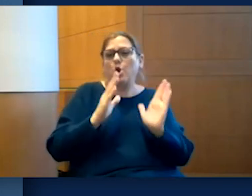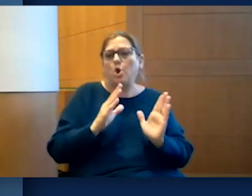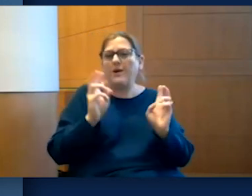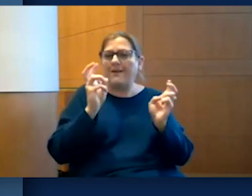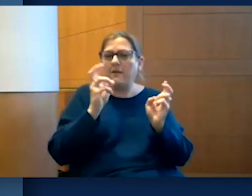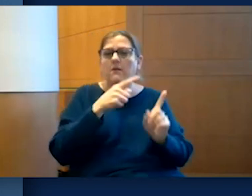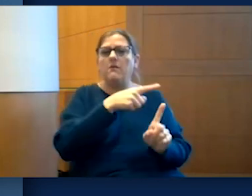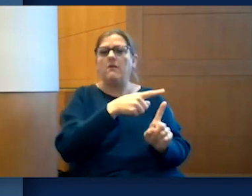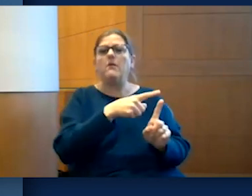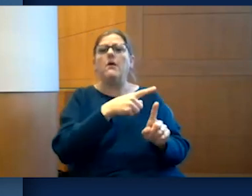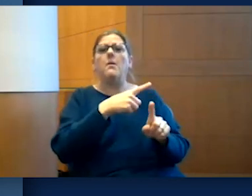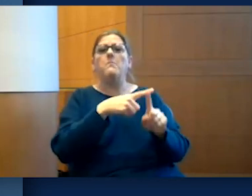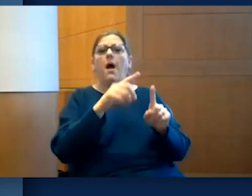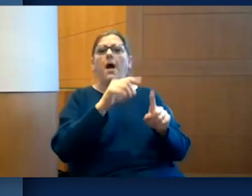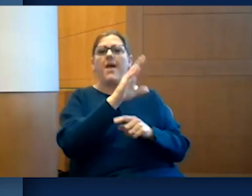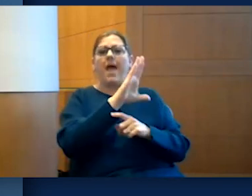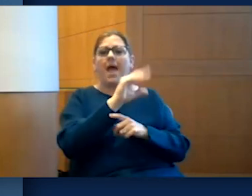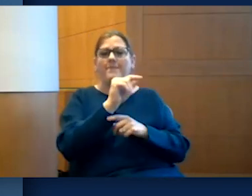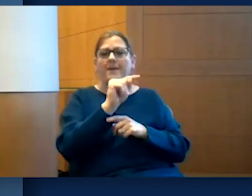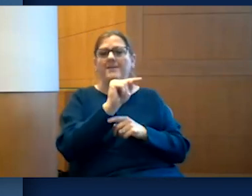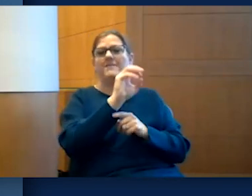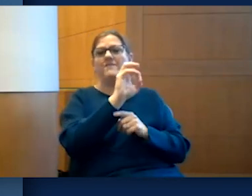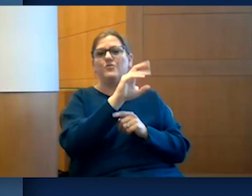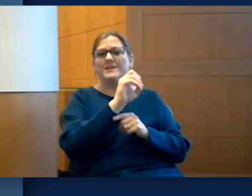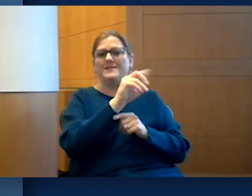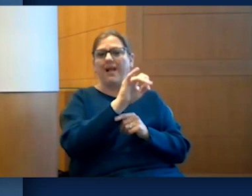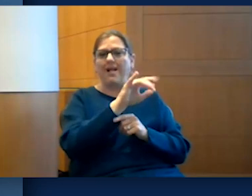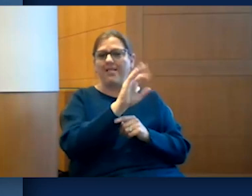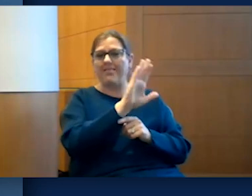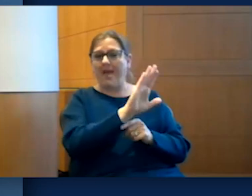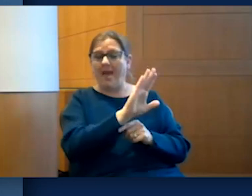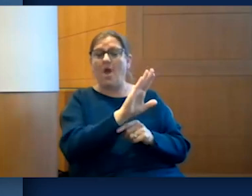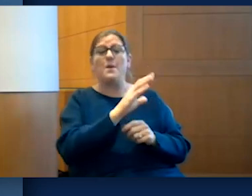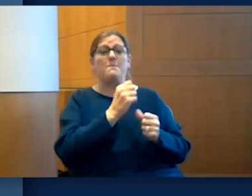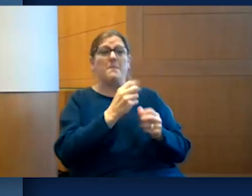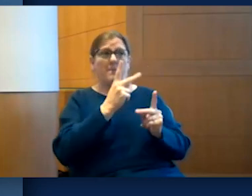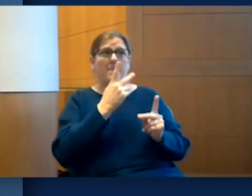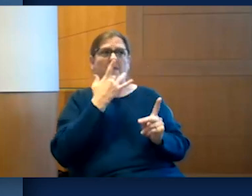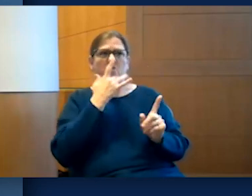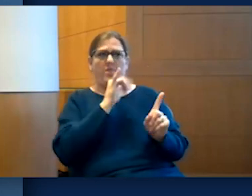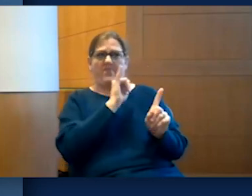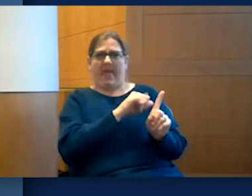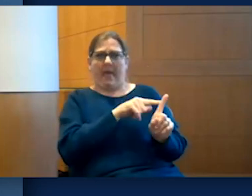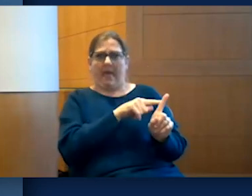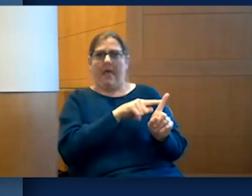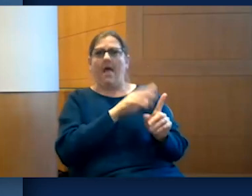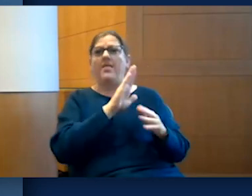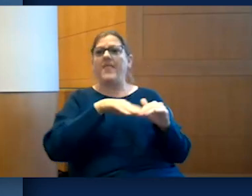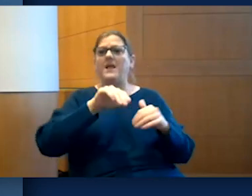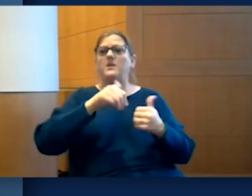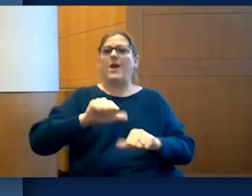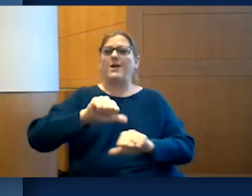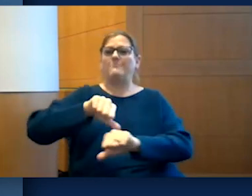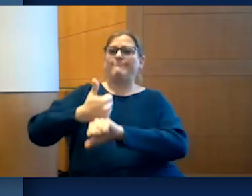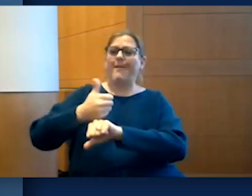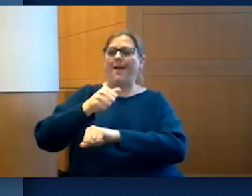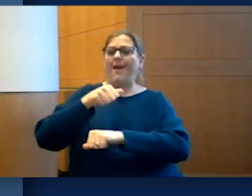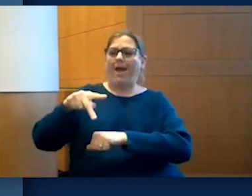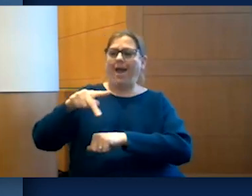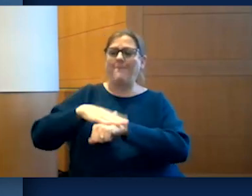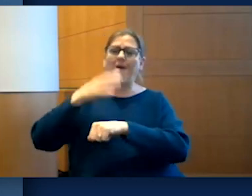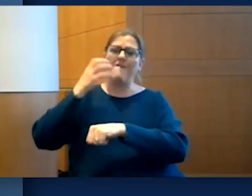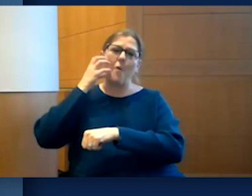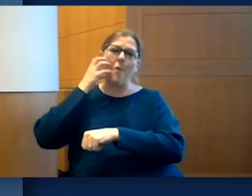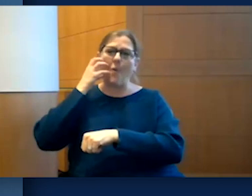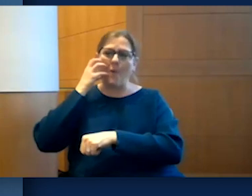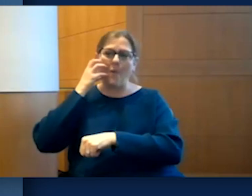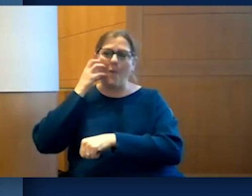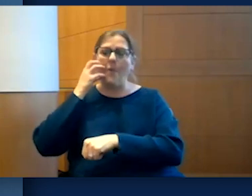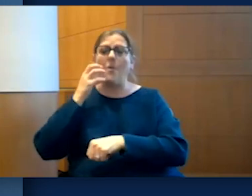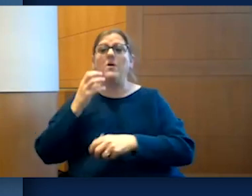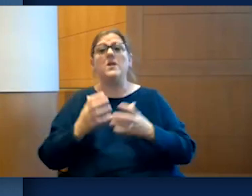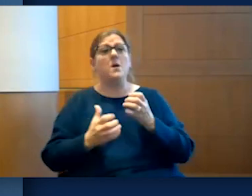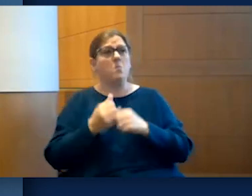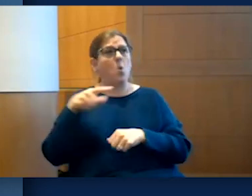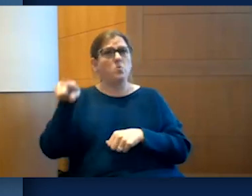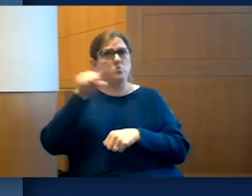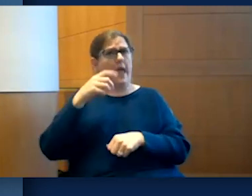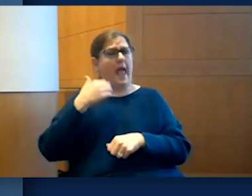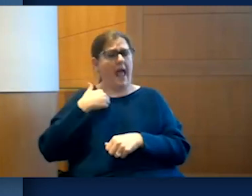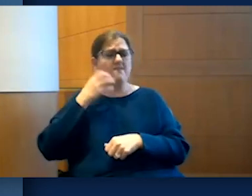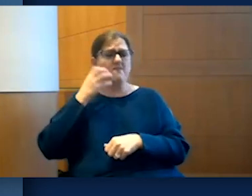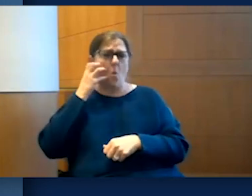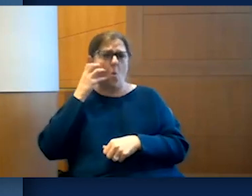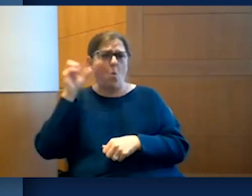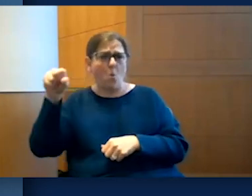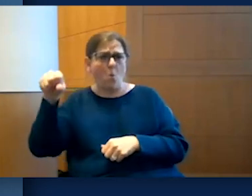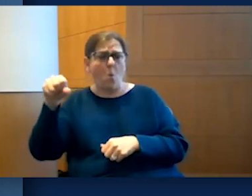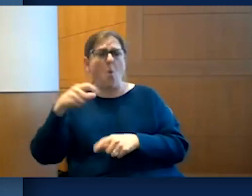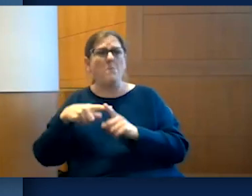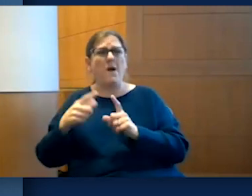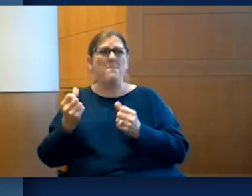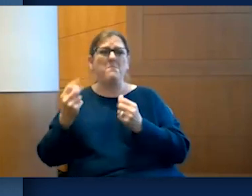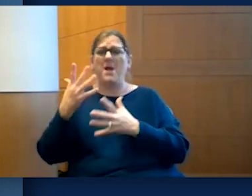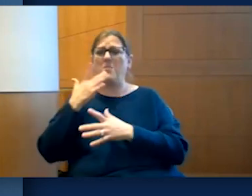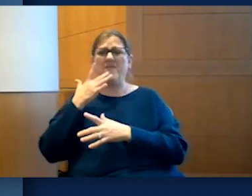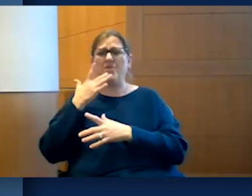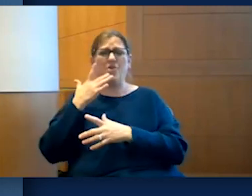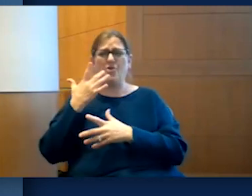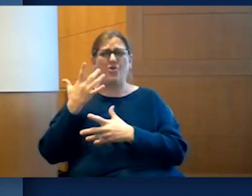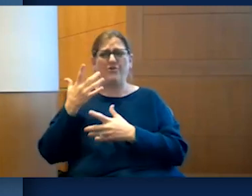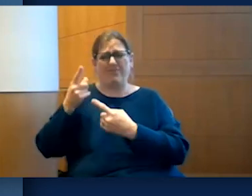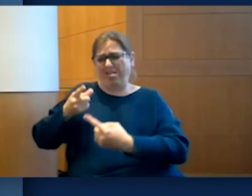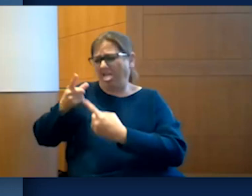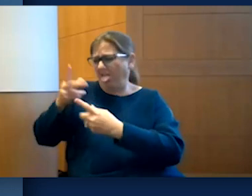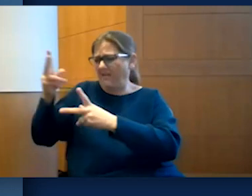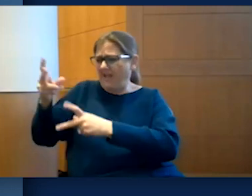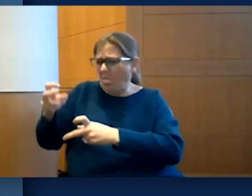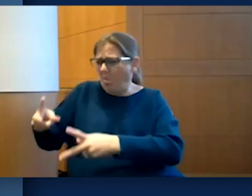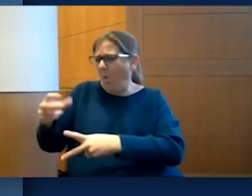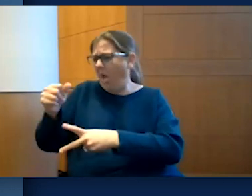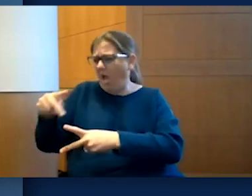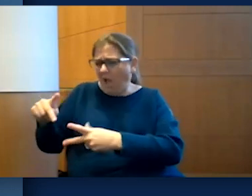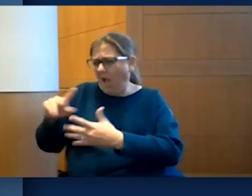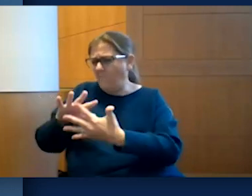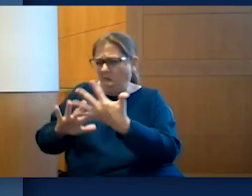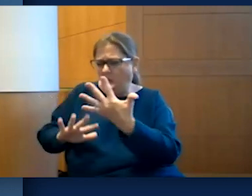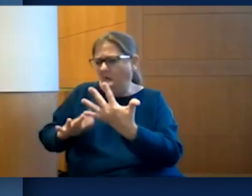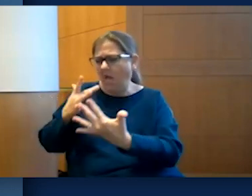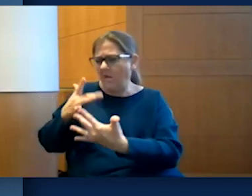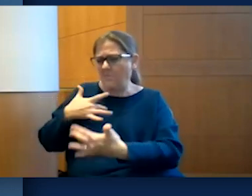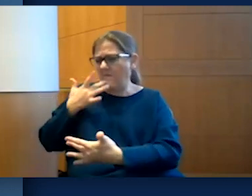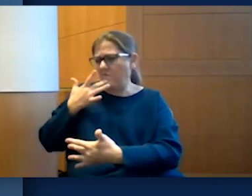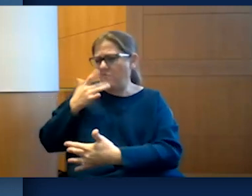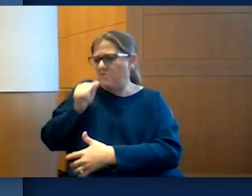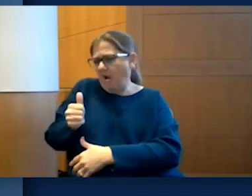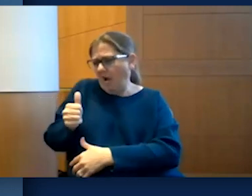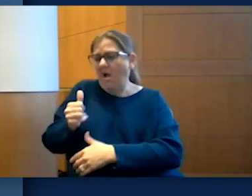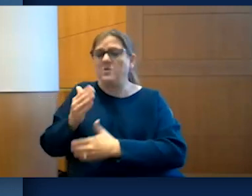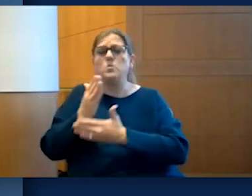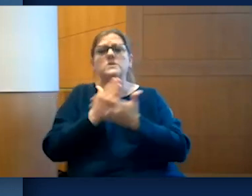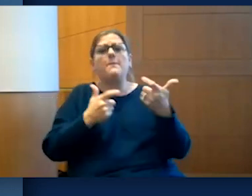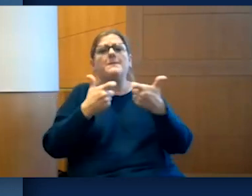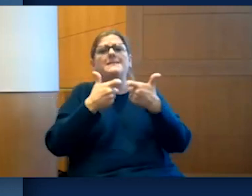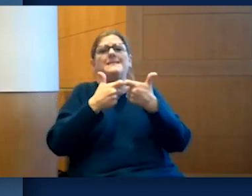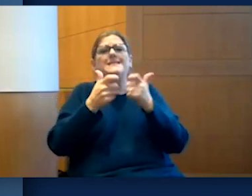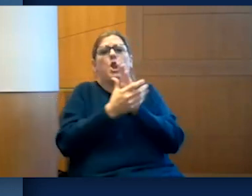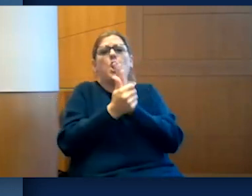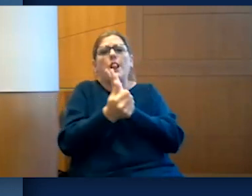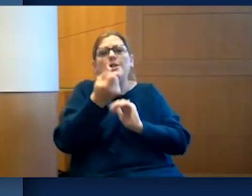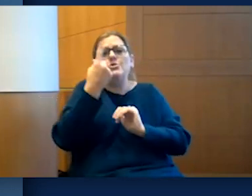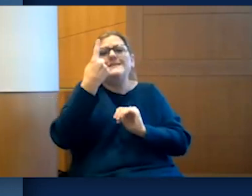And then the other one mentioned at the Freestyle was preferred because it has a reader, both of them have readers, but the reader we had available was through the Abbott Freestyle, and many of them preferred to have it rather than setting up an app in their phones. Most of them had phones but many of them preferred not to bother trying to download. So, there seem to be some digital literacy issues as well.